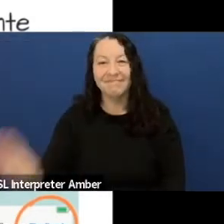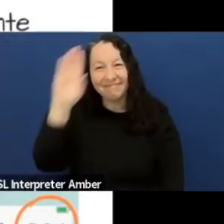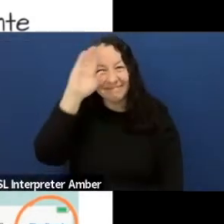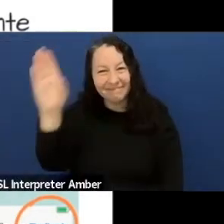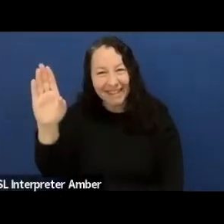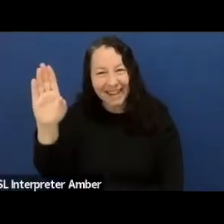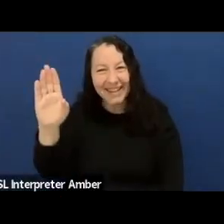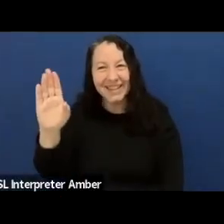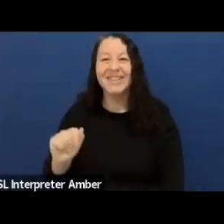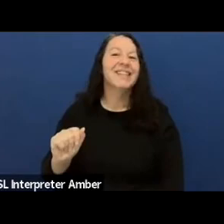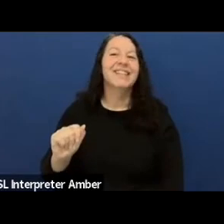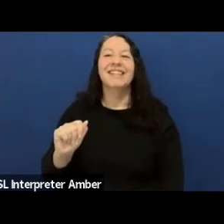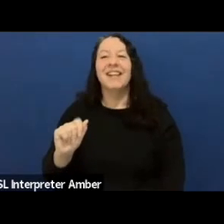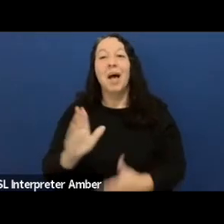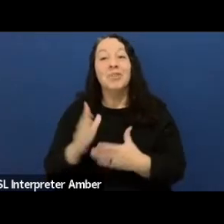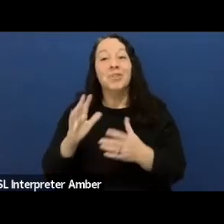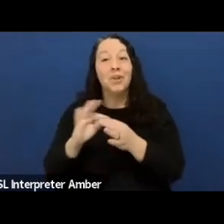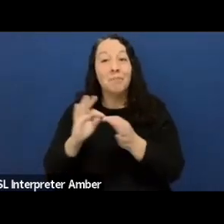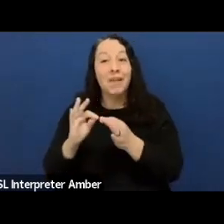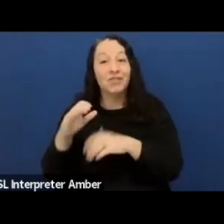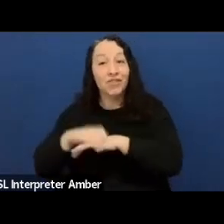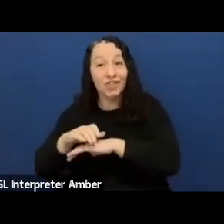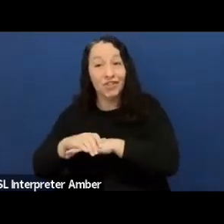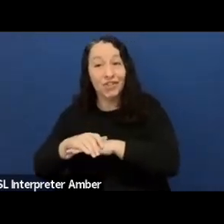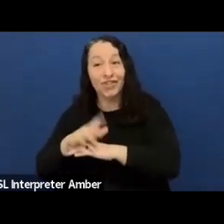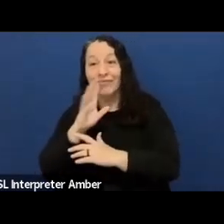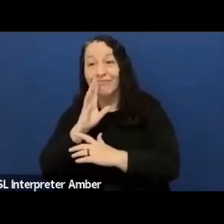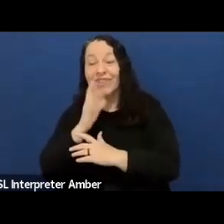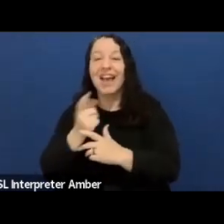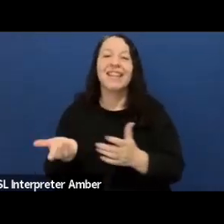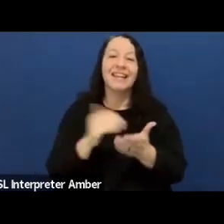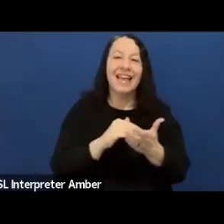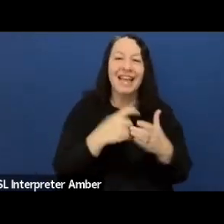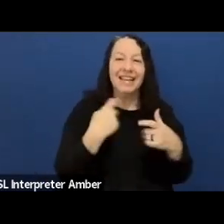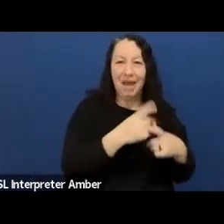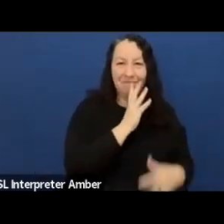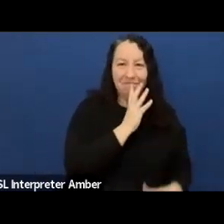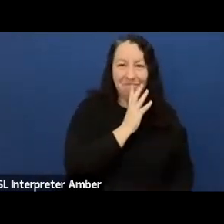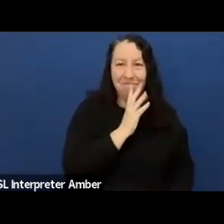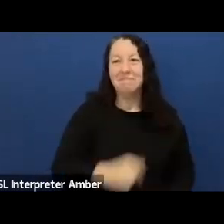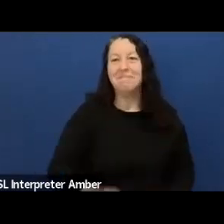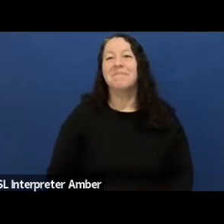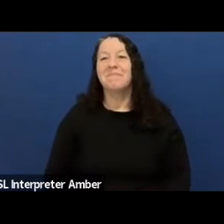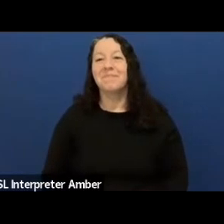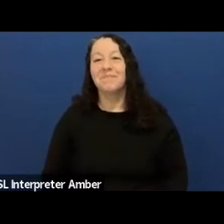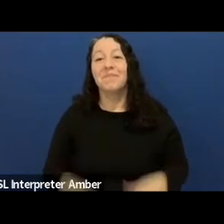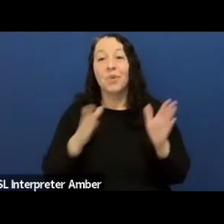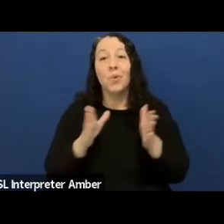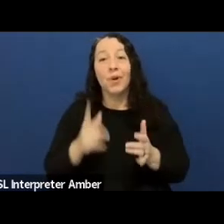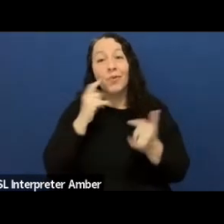So hello, I'm going to say this message in English and then I'll repeat it in Spanish.